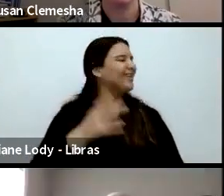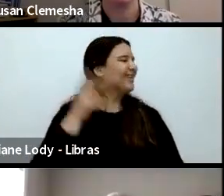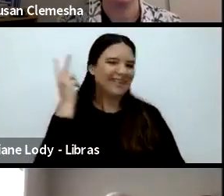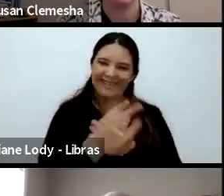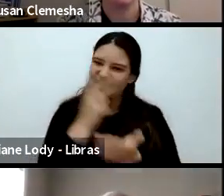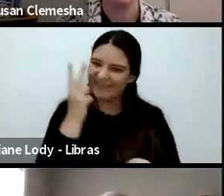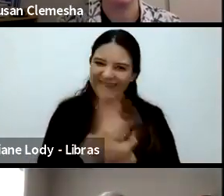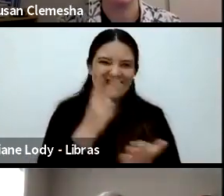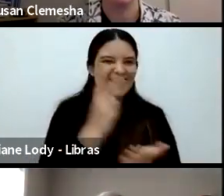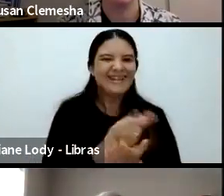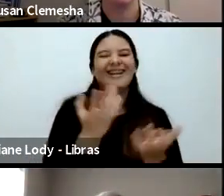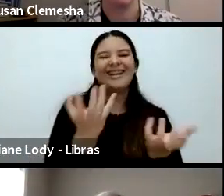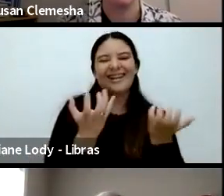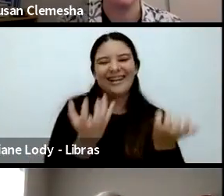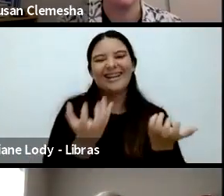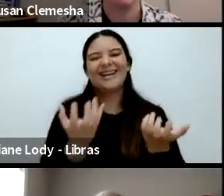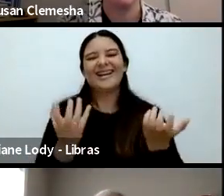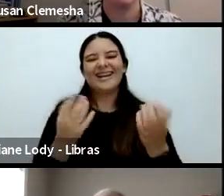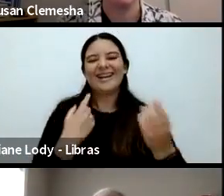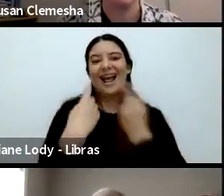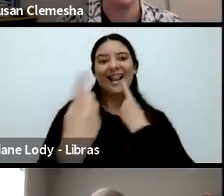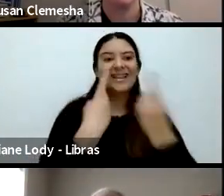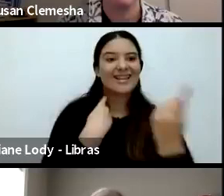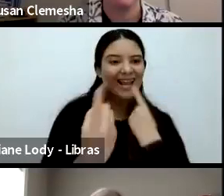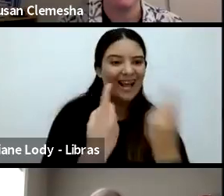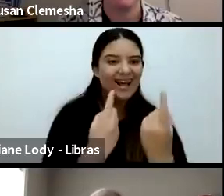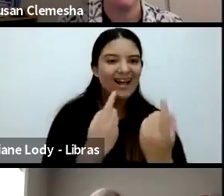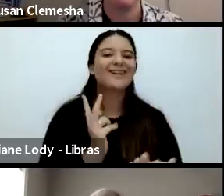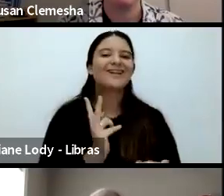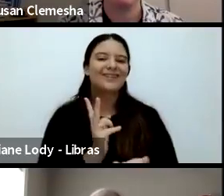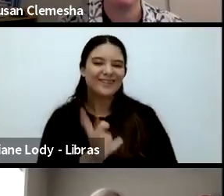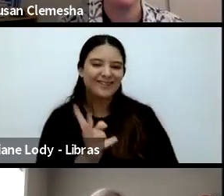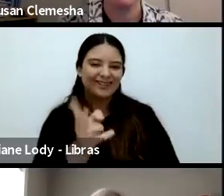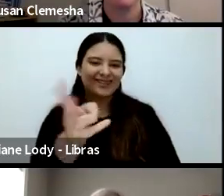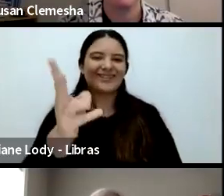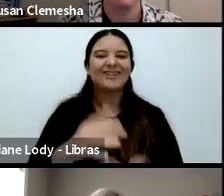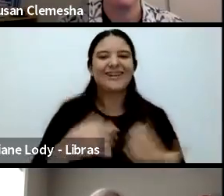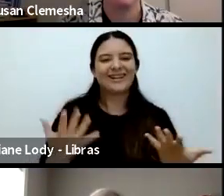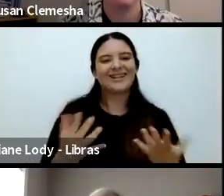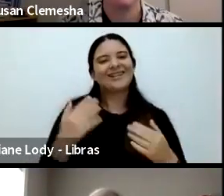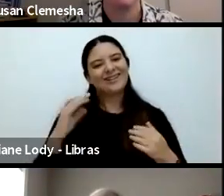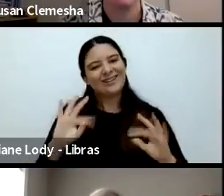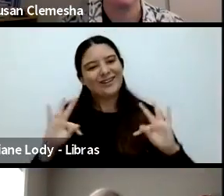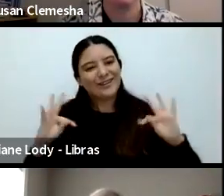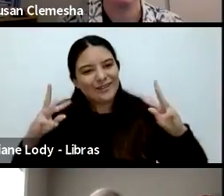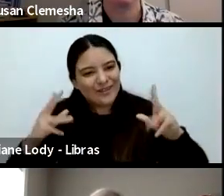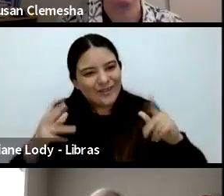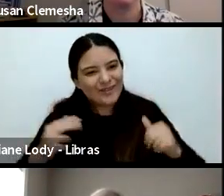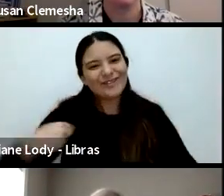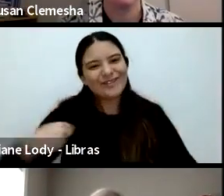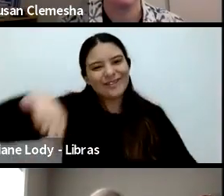want to keep buying want to keep in touch and. the name of the name of our research group as one of its leaders I as one of its leaders, I would